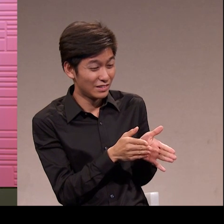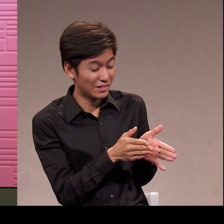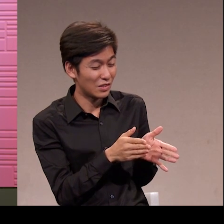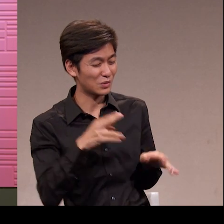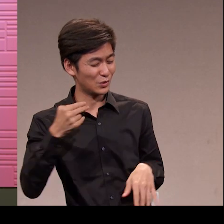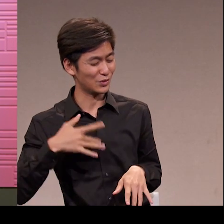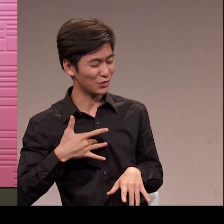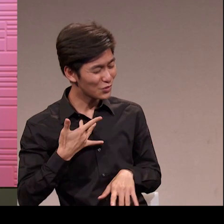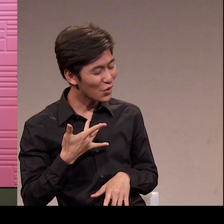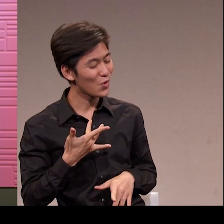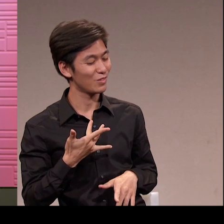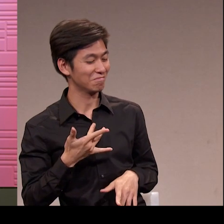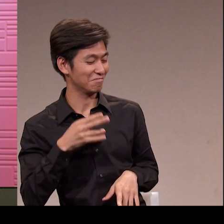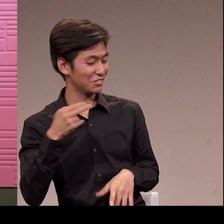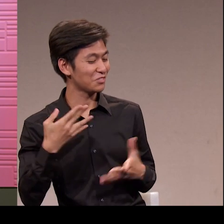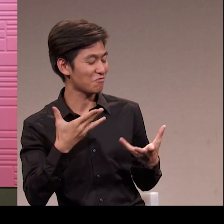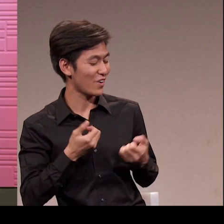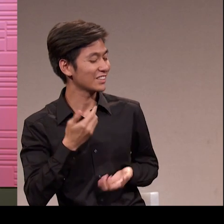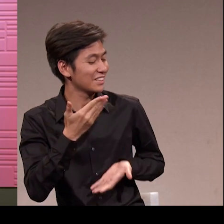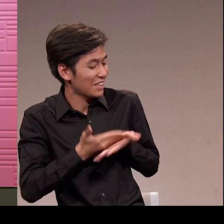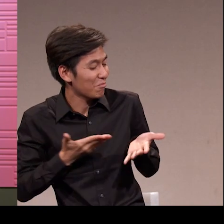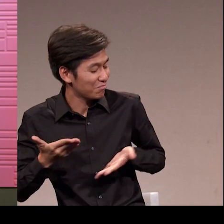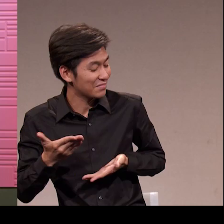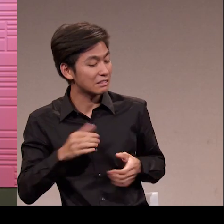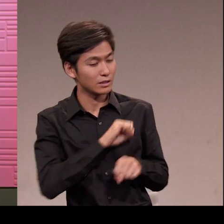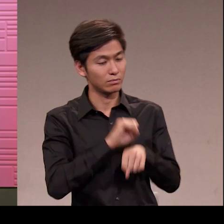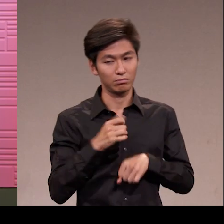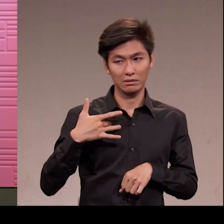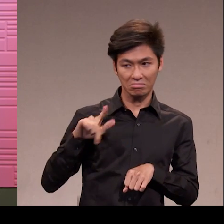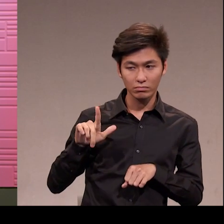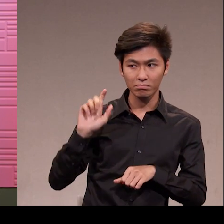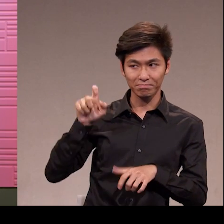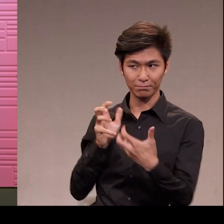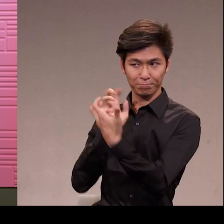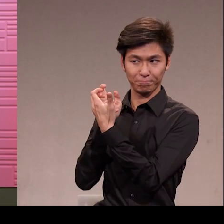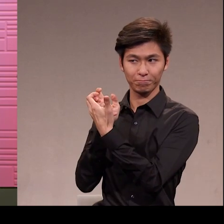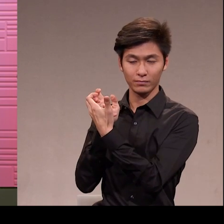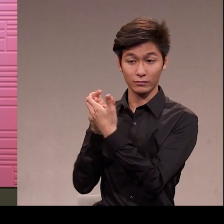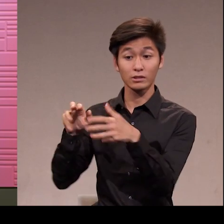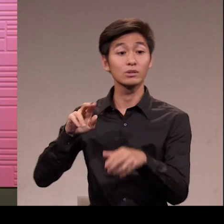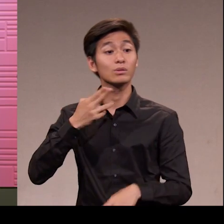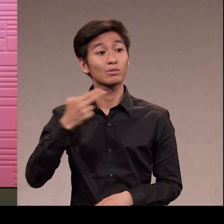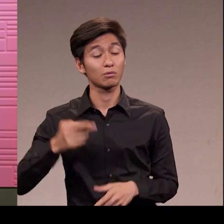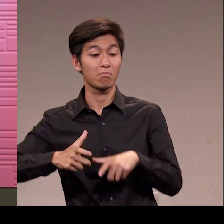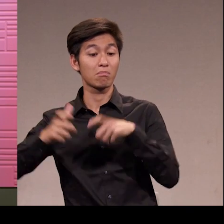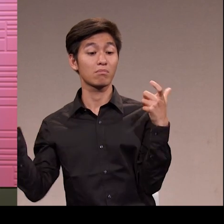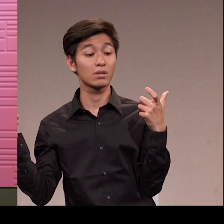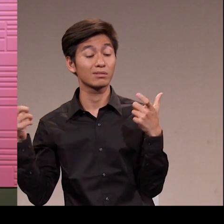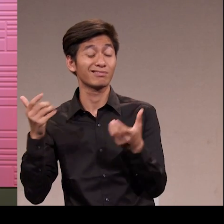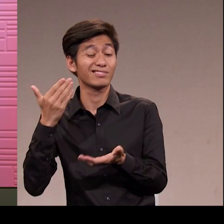from us, Singapore should be sensitive to Indonesians' needs and know what to do. Indonesia is a large country and it is inevitable that some Indonesians hold this view.